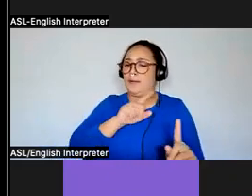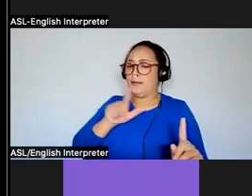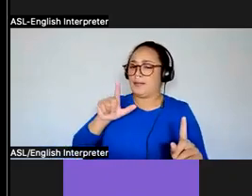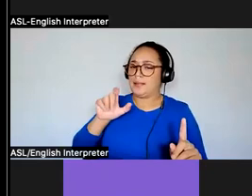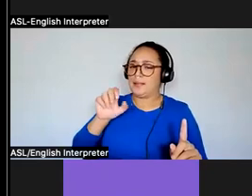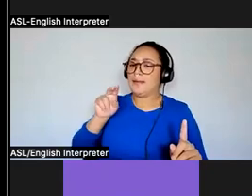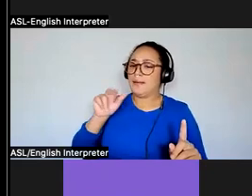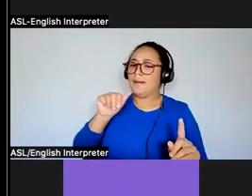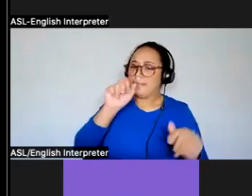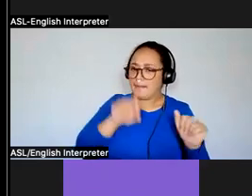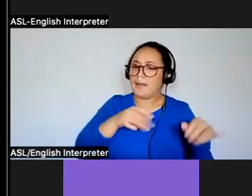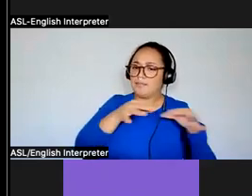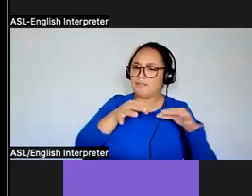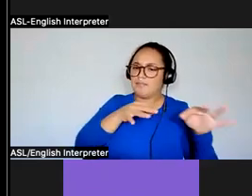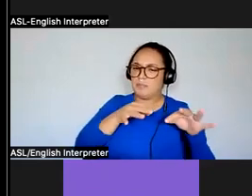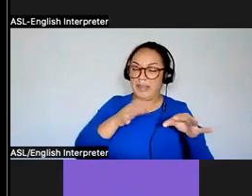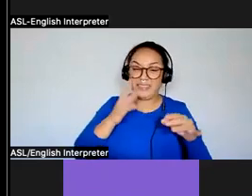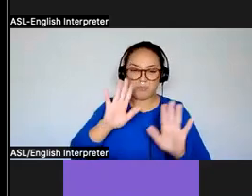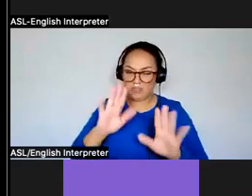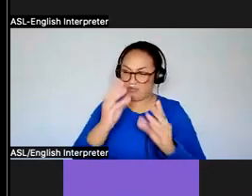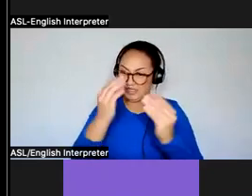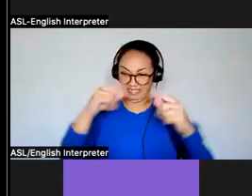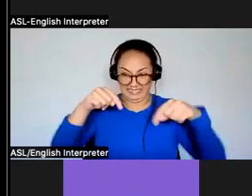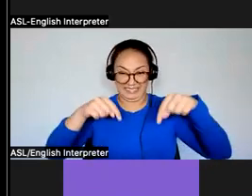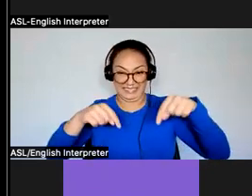This is not a community arts grant program.